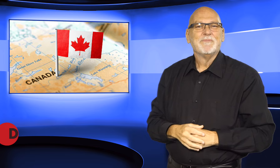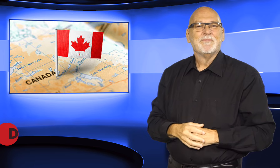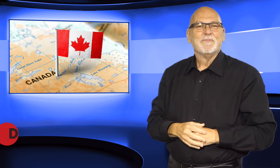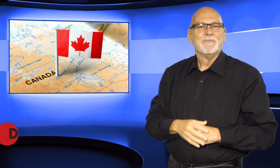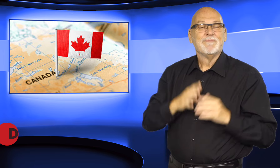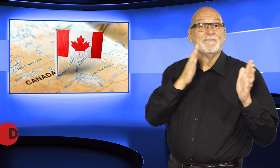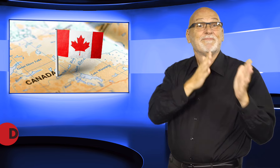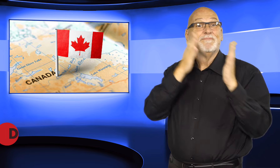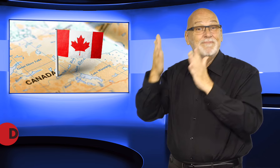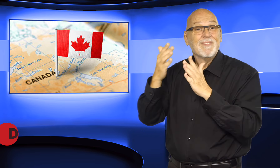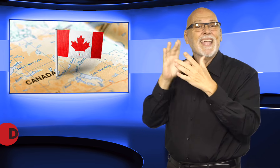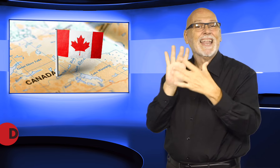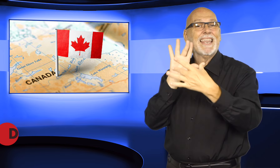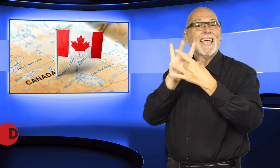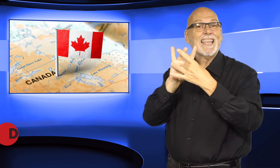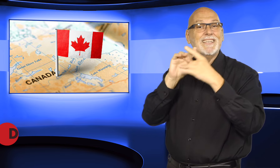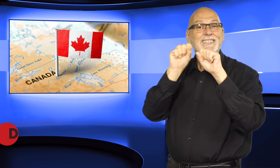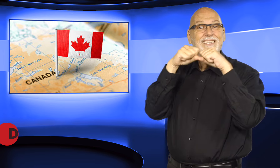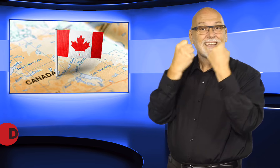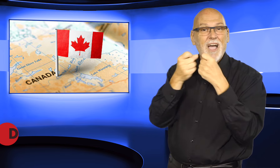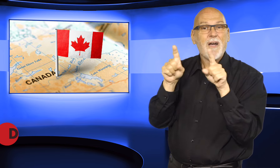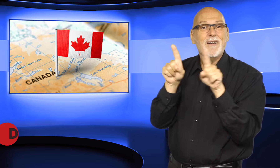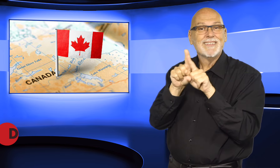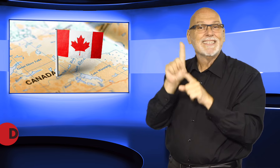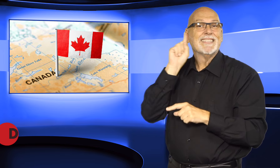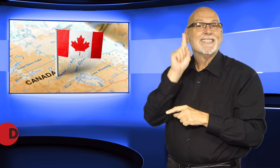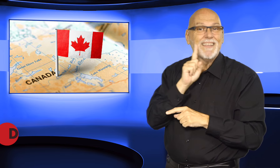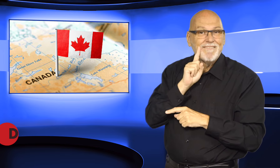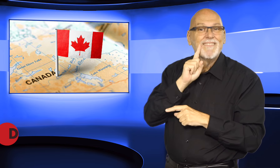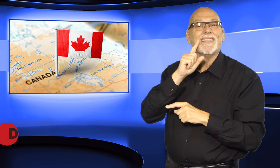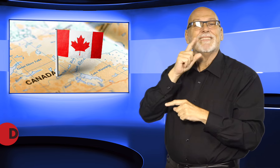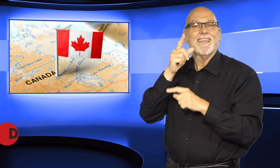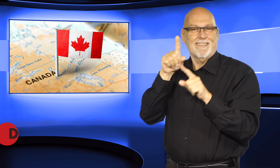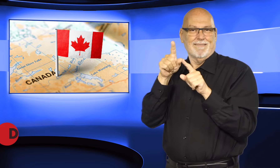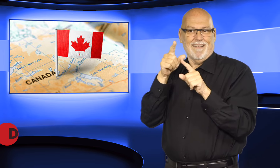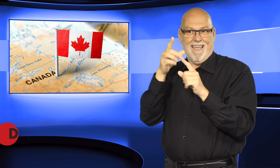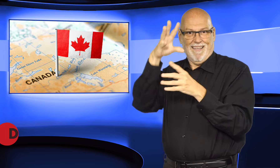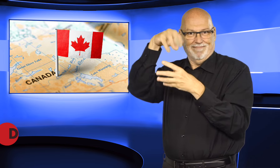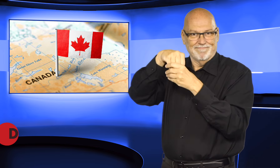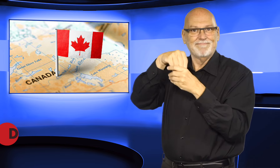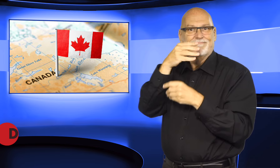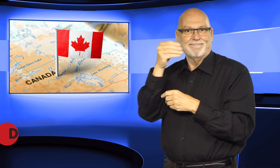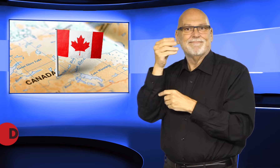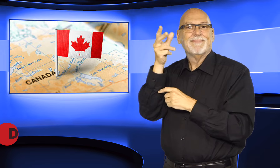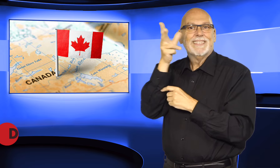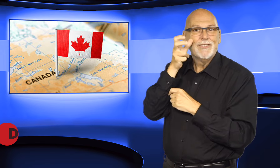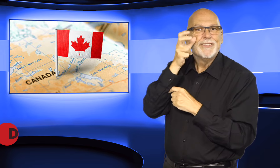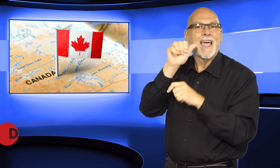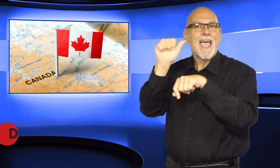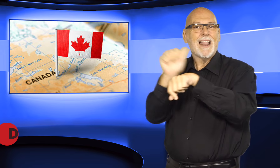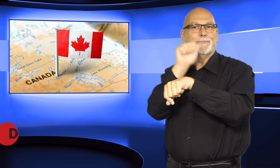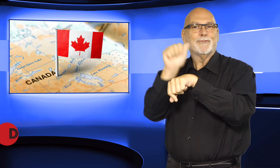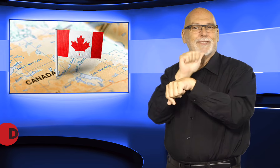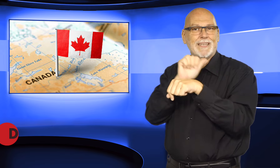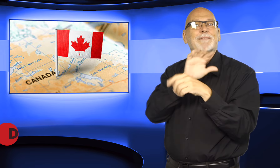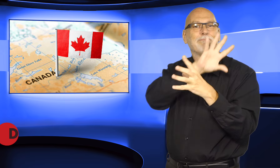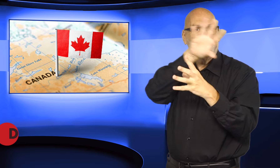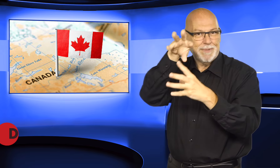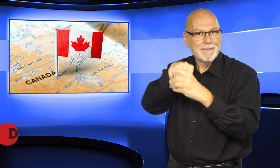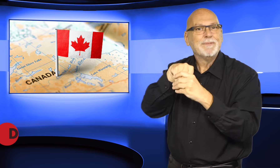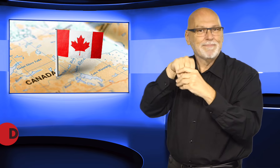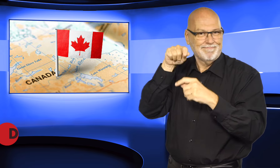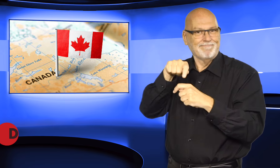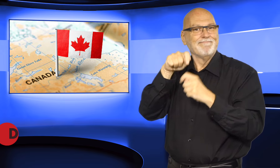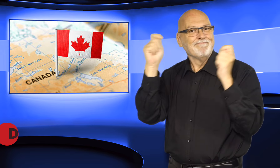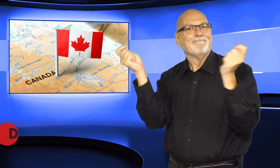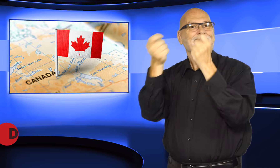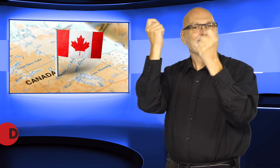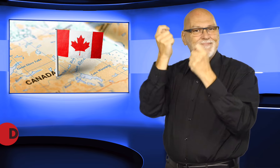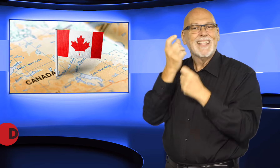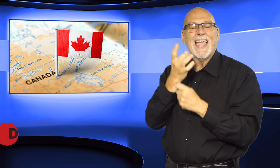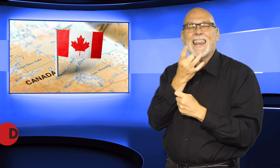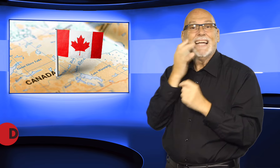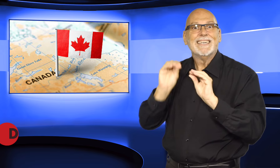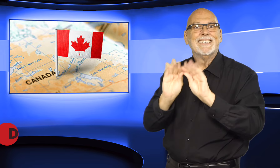Connect Society and Deaf & Hear Alberta participates